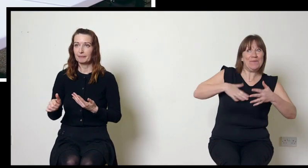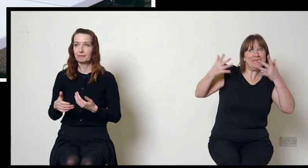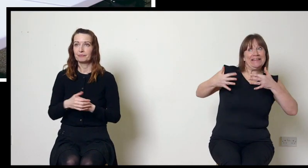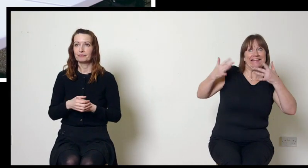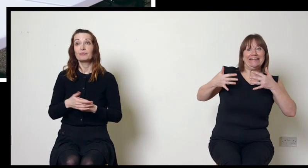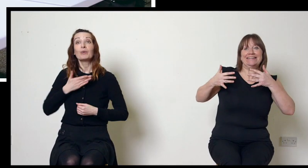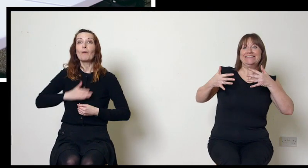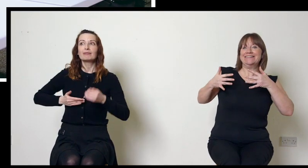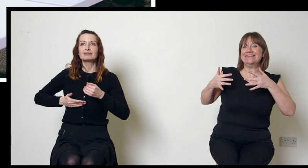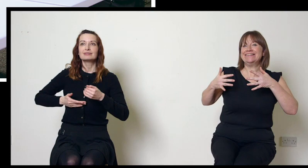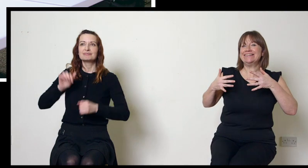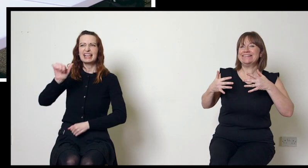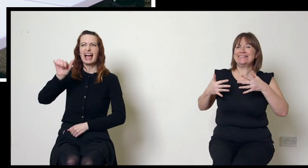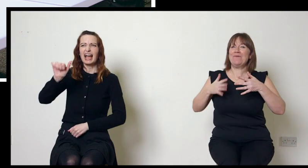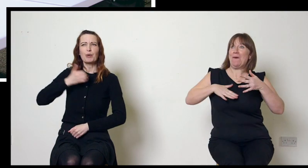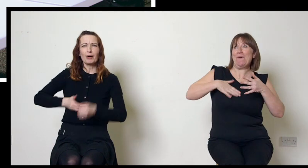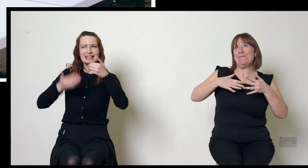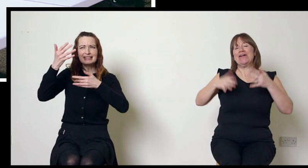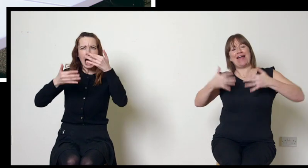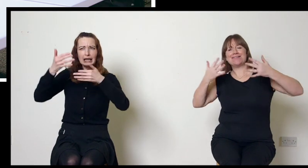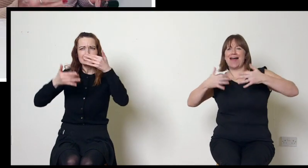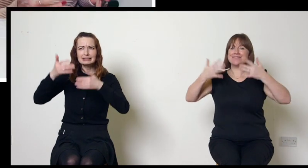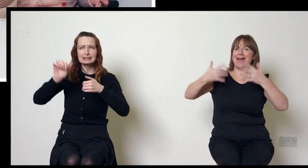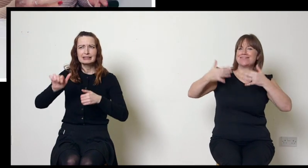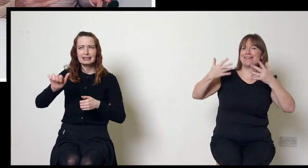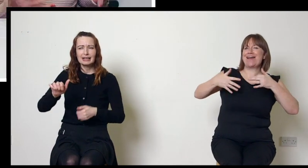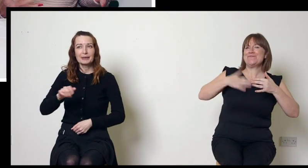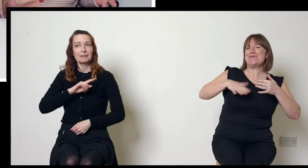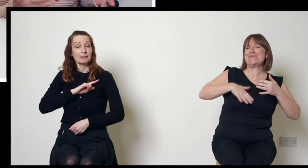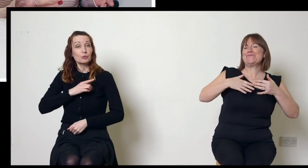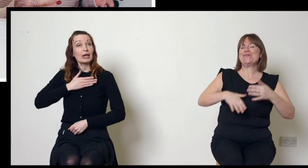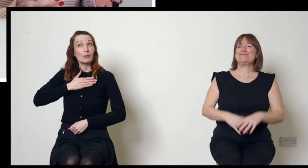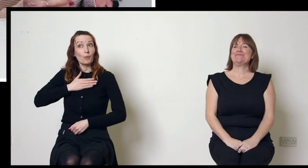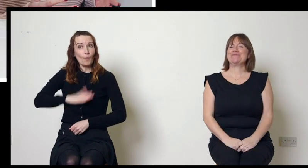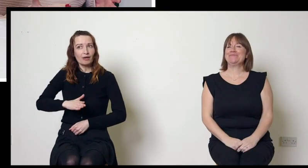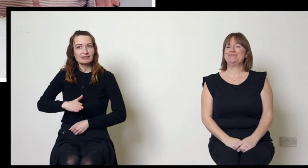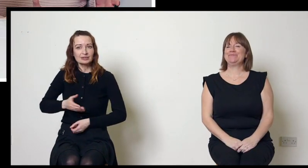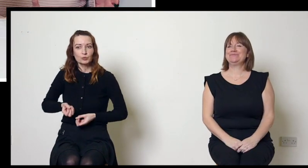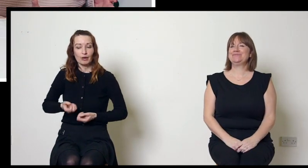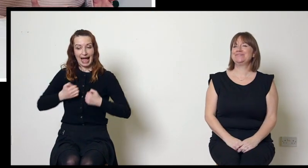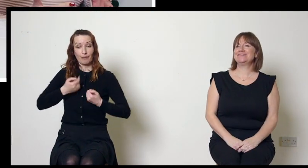Yeah! *crosstalk* This is what we talking about. We want to give our information to other